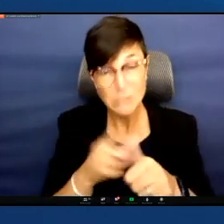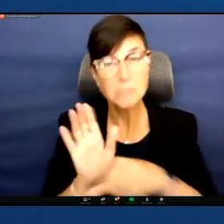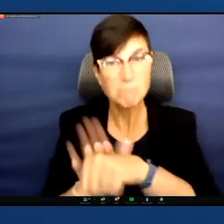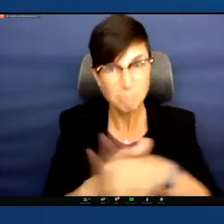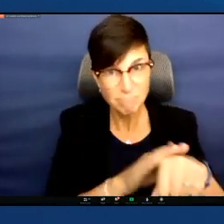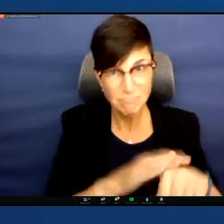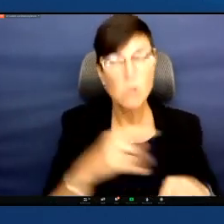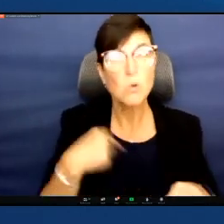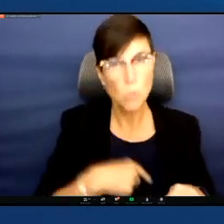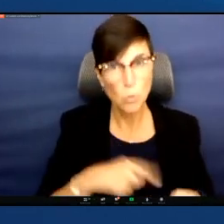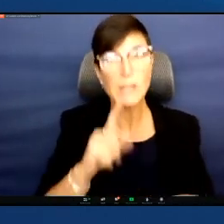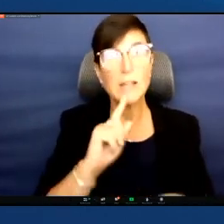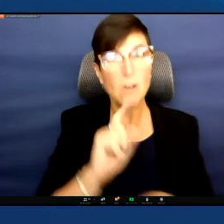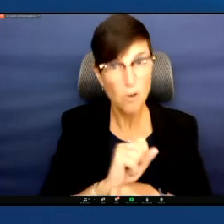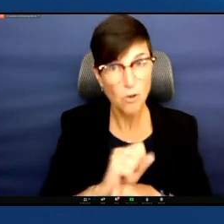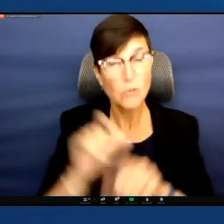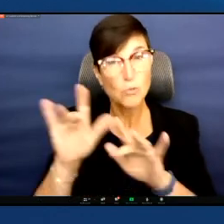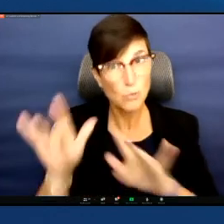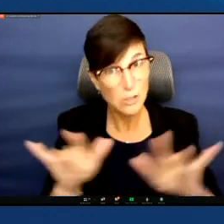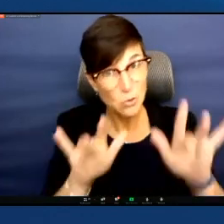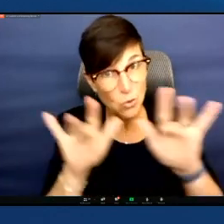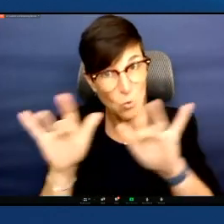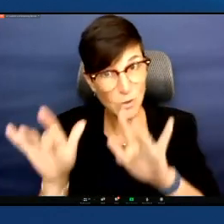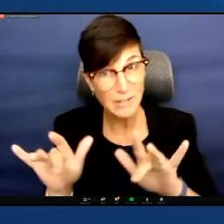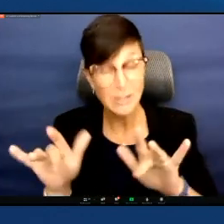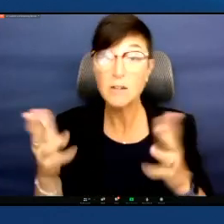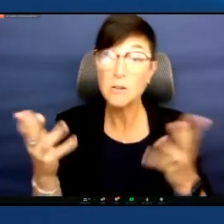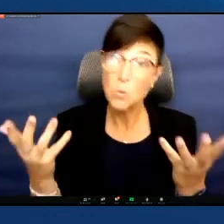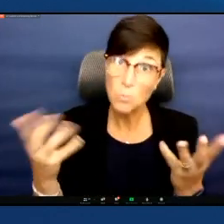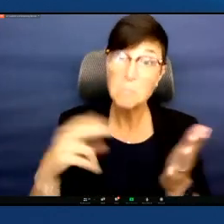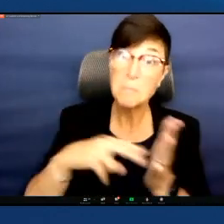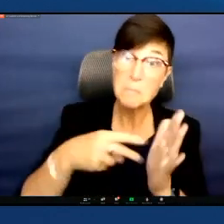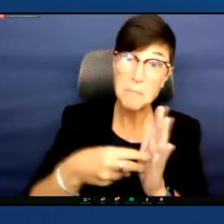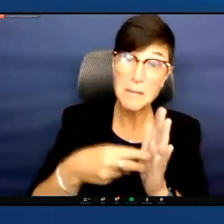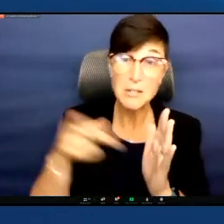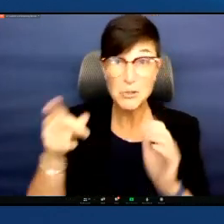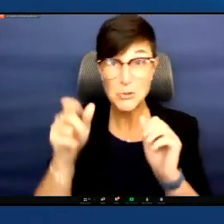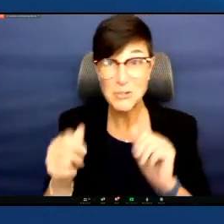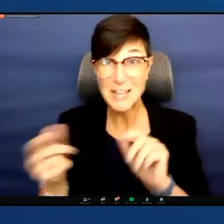So if you want to go back to it and maybe review an area that